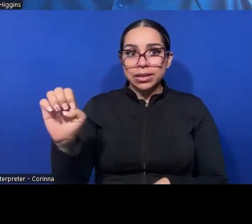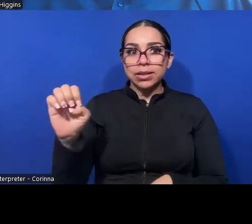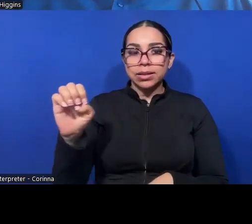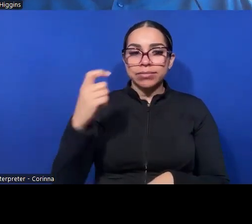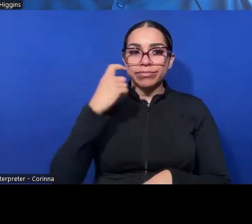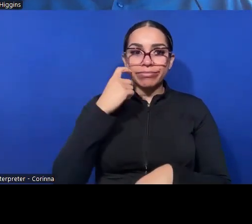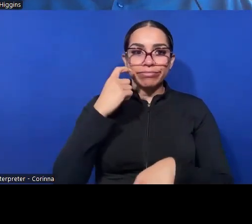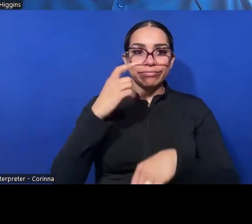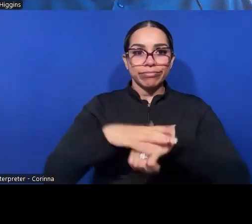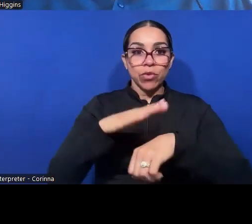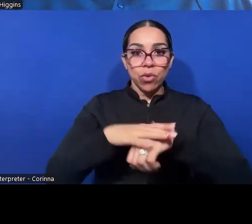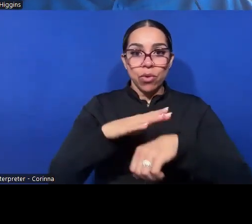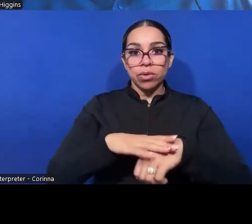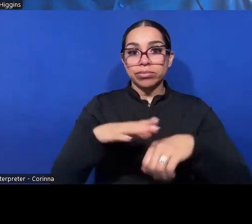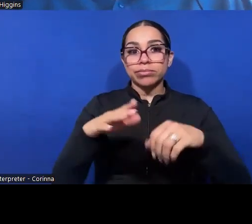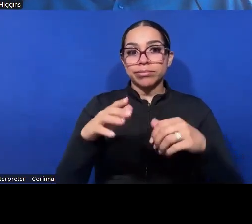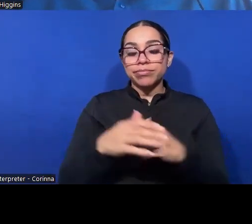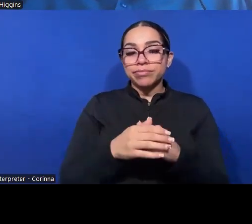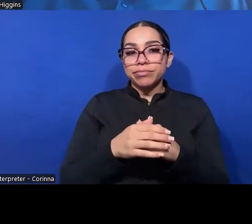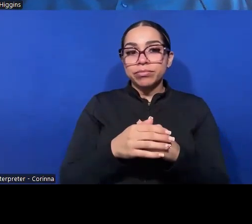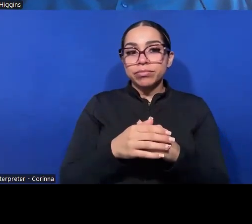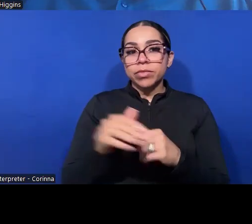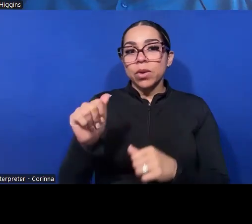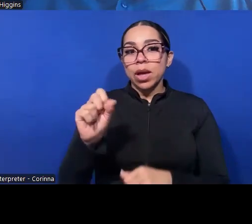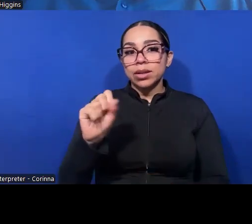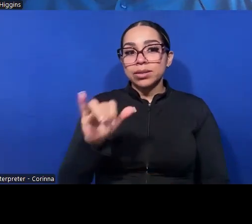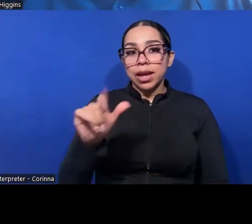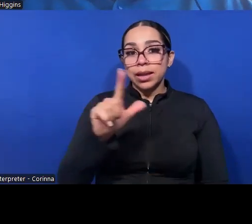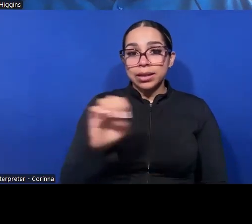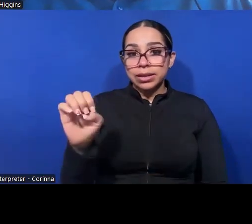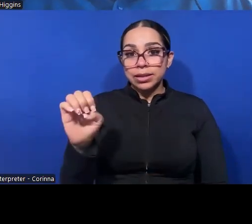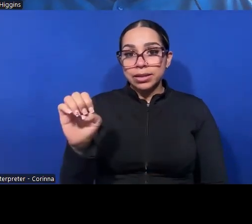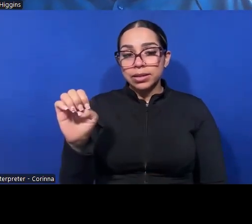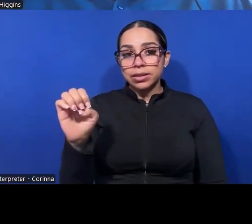Will no longer qualify for federally funded, fully scoped Medi-Cal, full scope Medi-Cal.